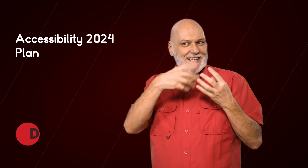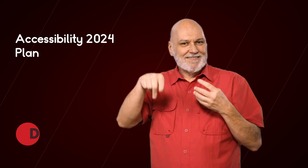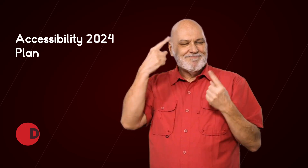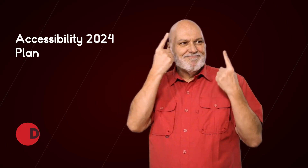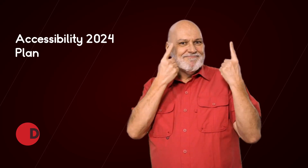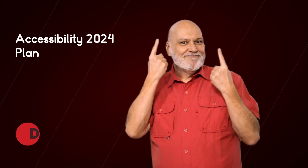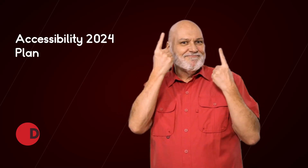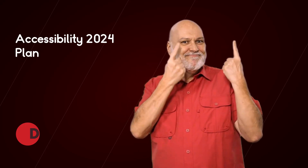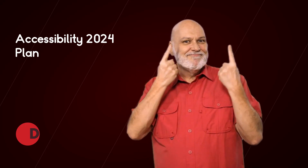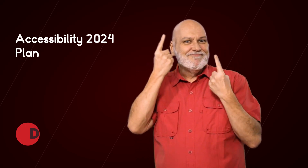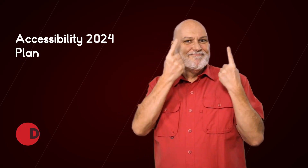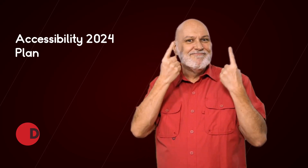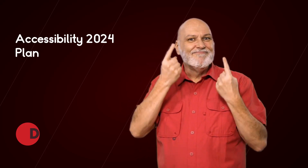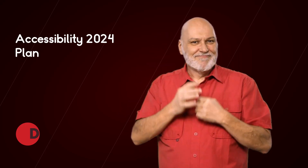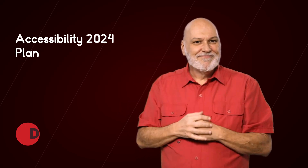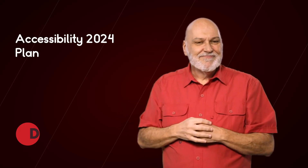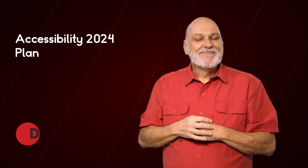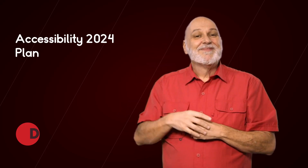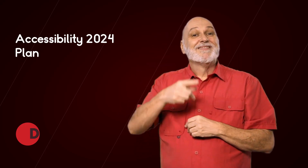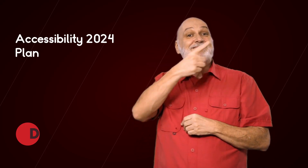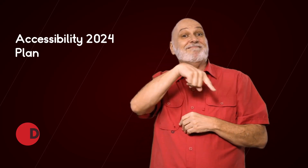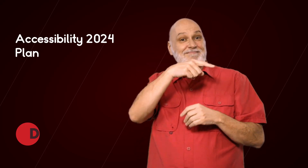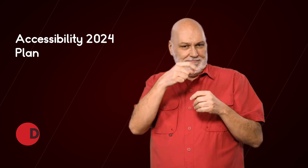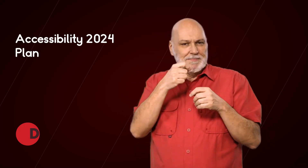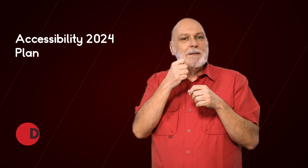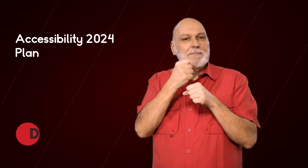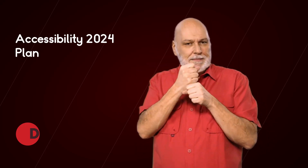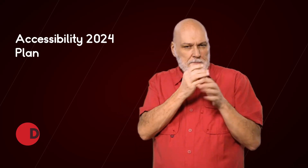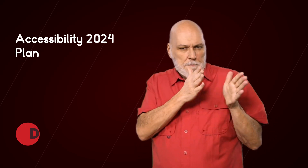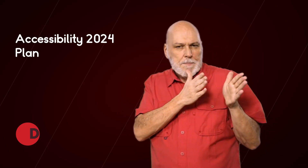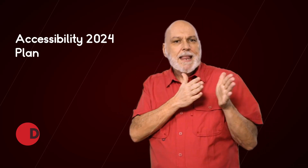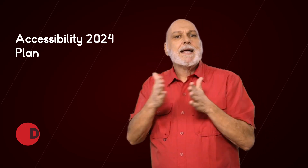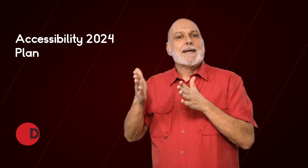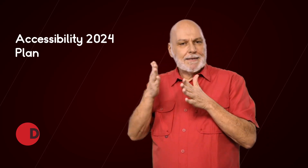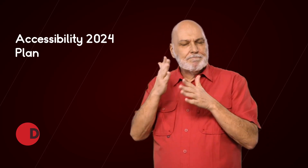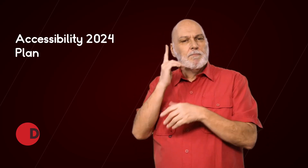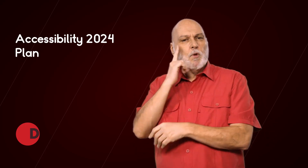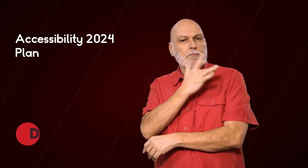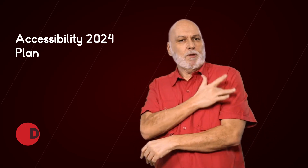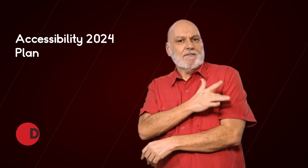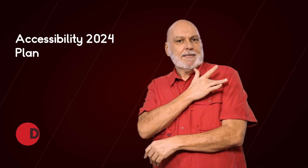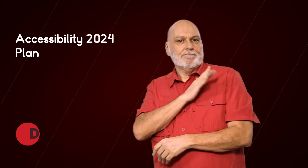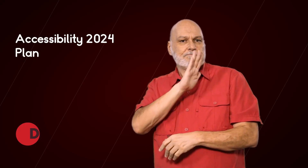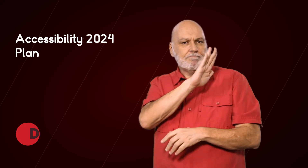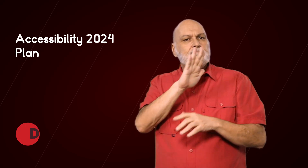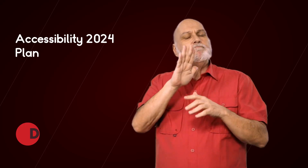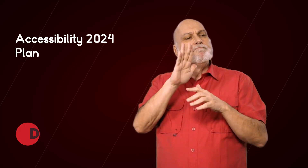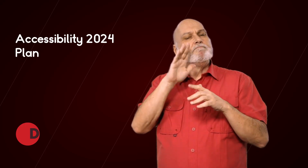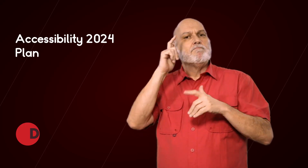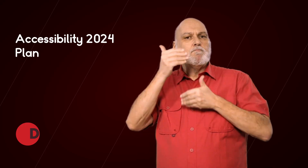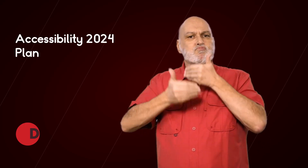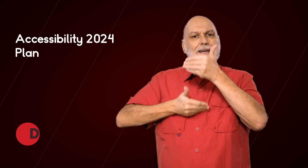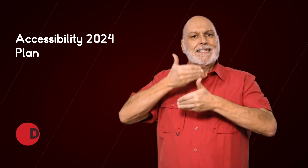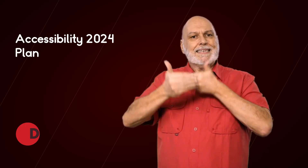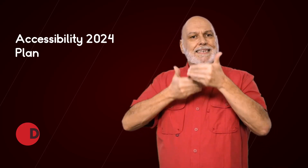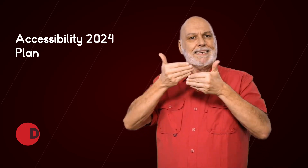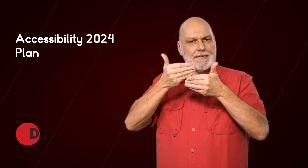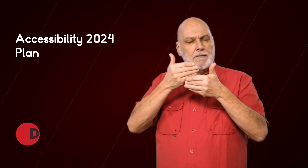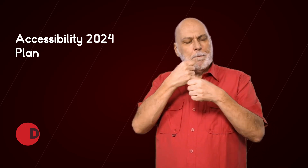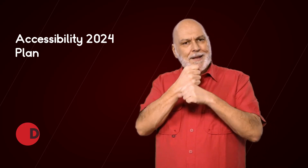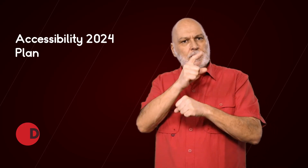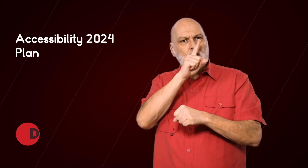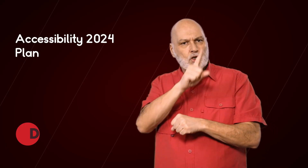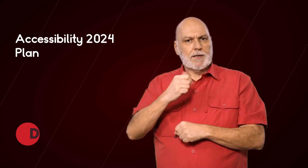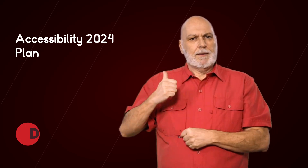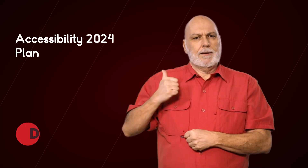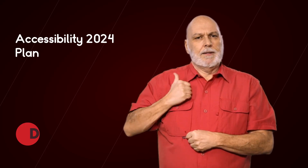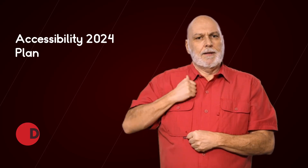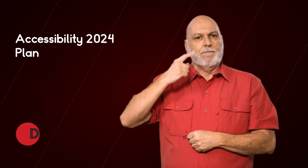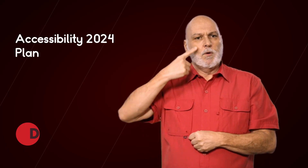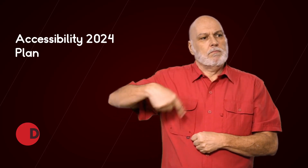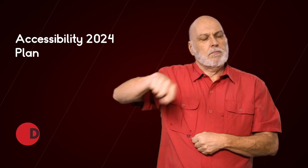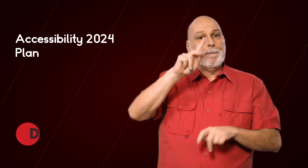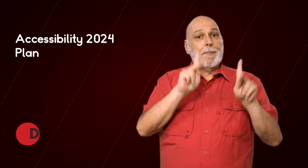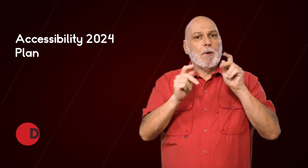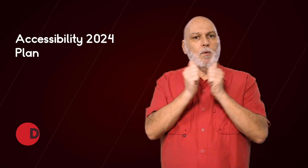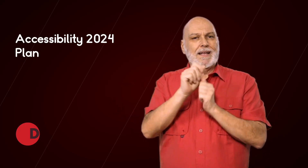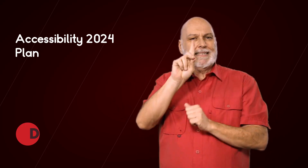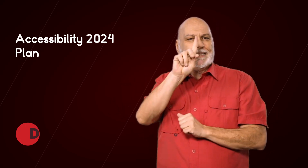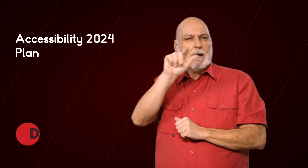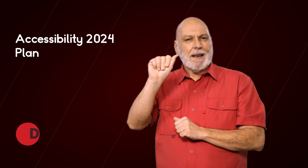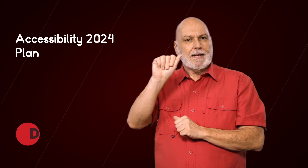The plan was to make the province “the most progressive province in